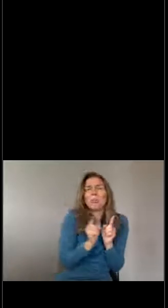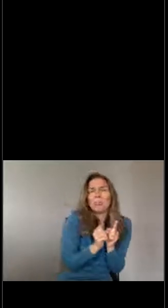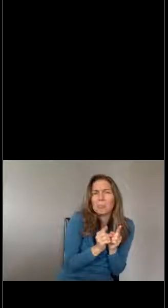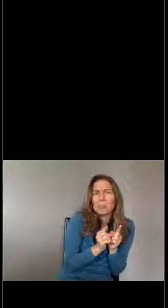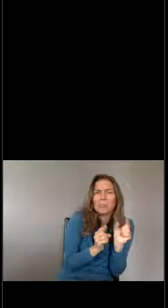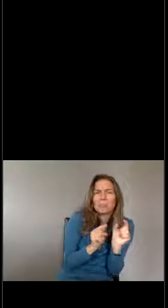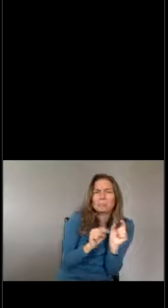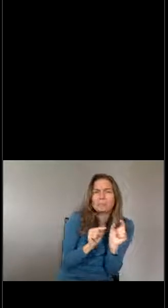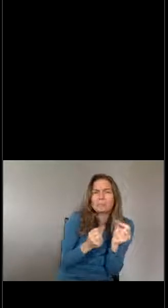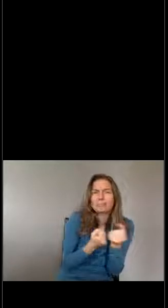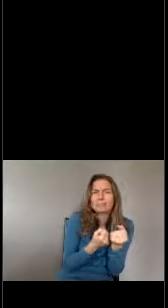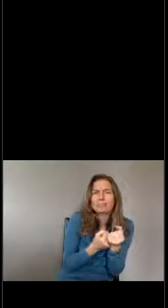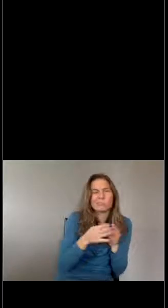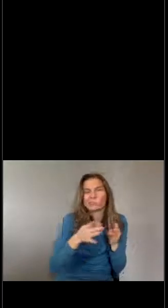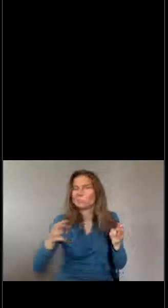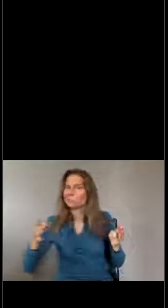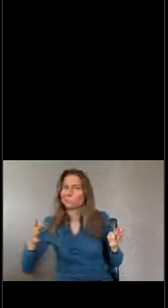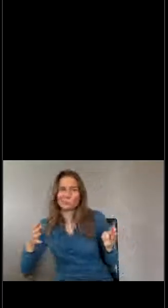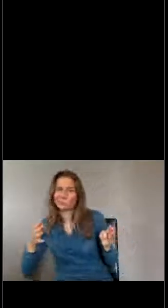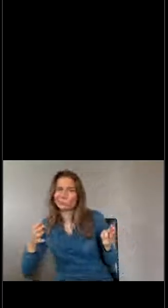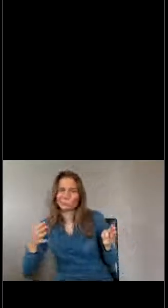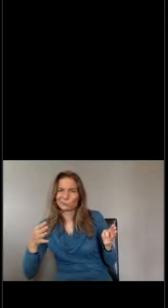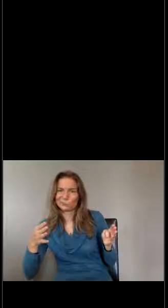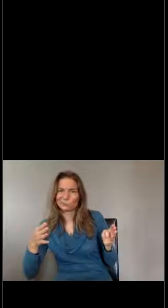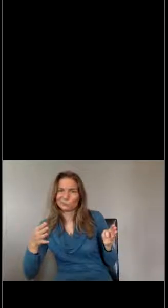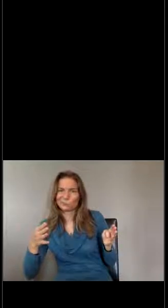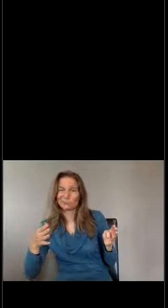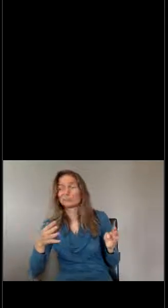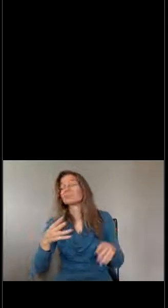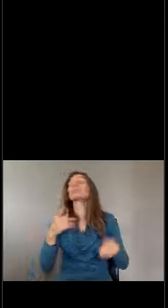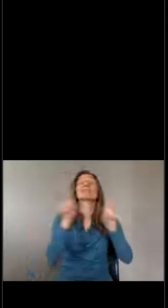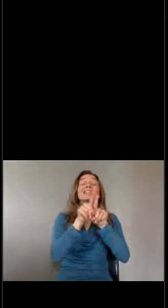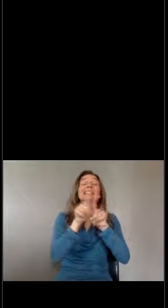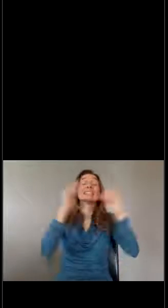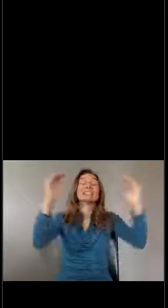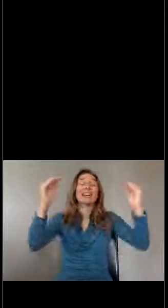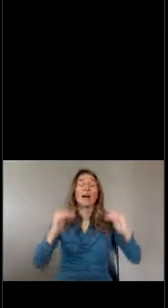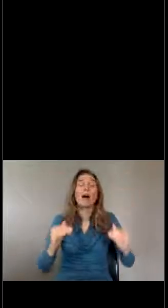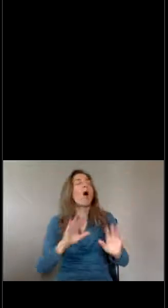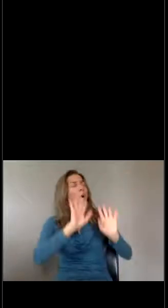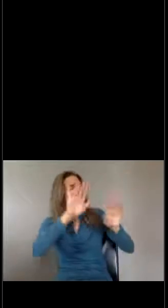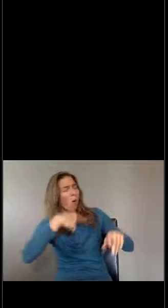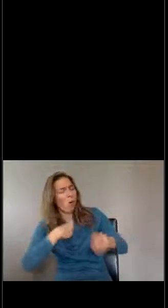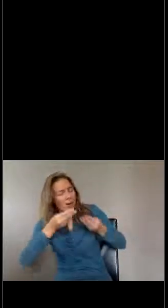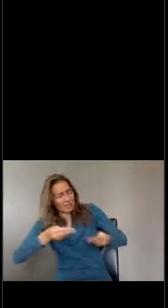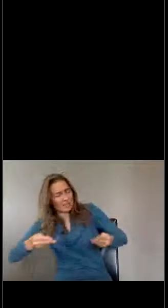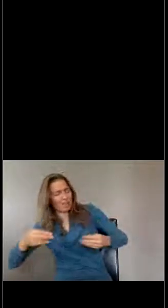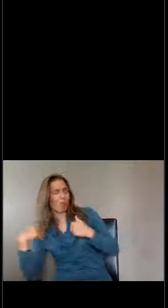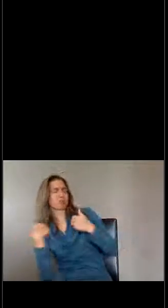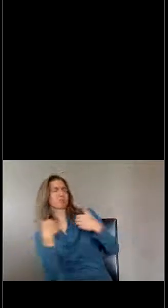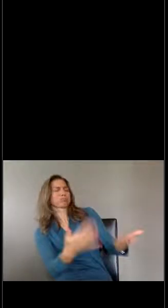The challenges here is the complex application process and there was quite long and unpredictable wait times.